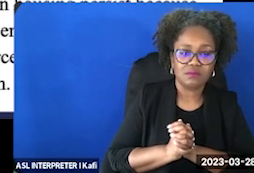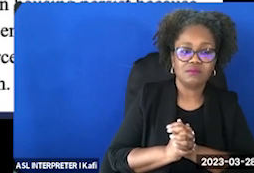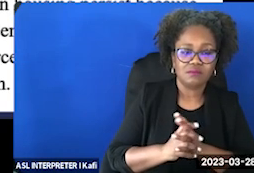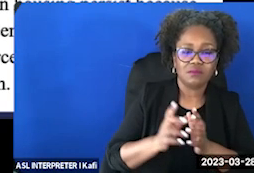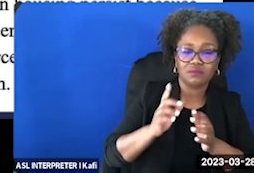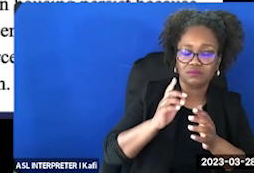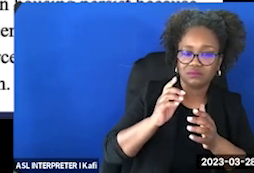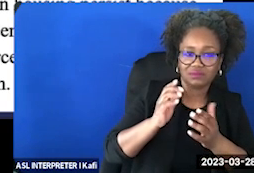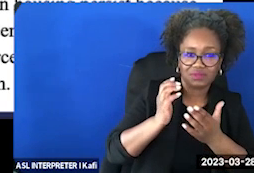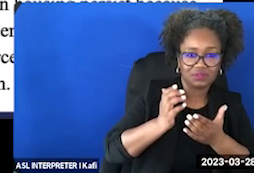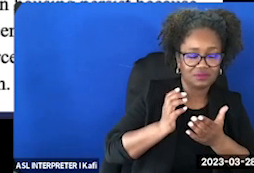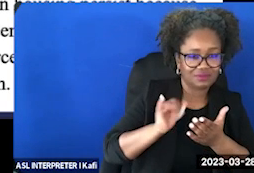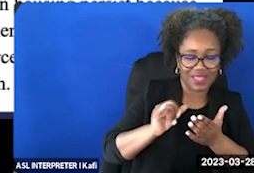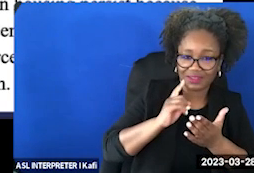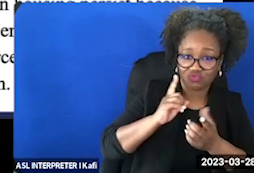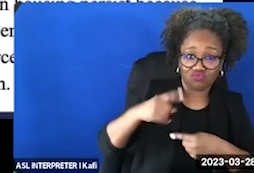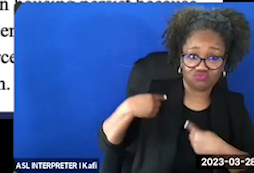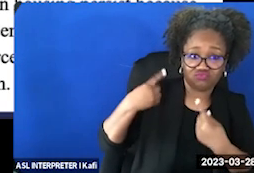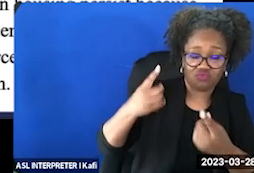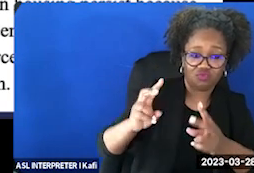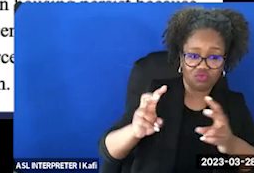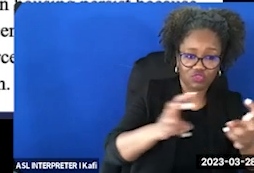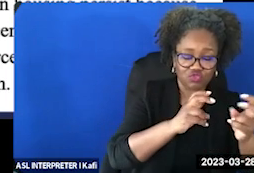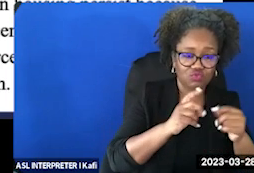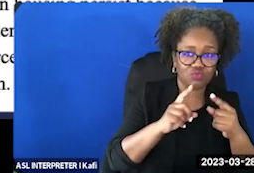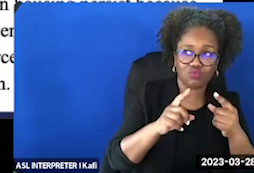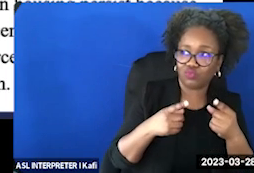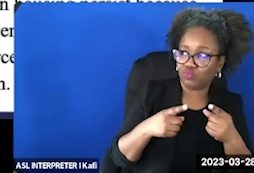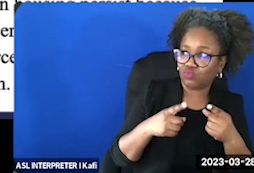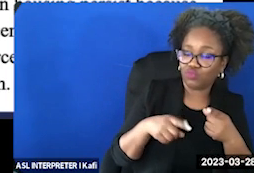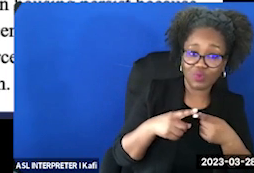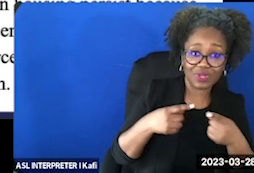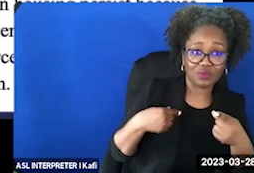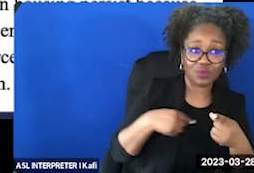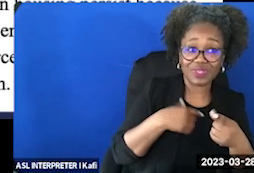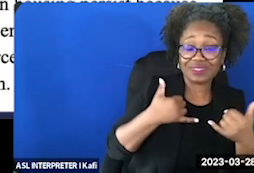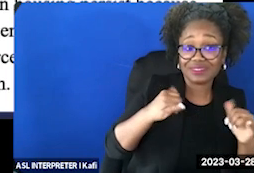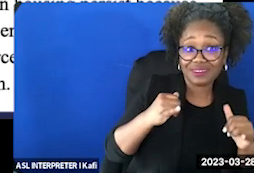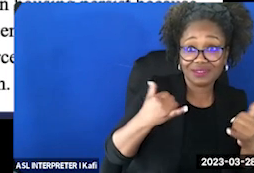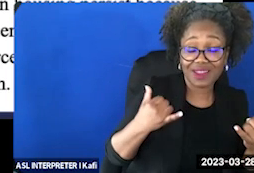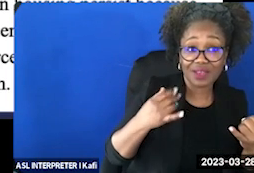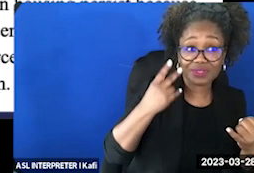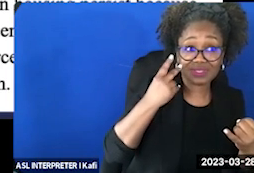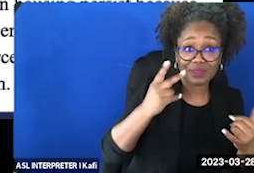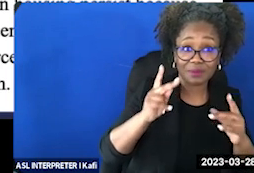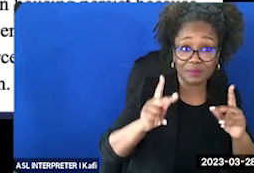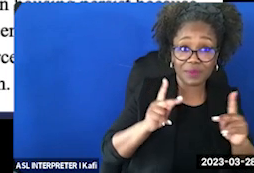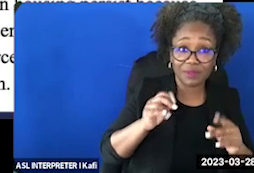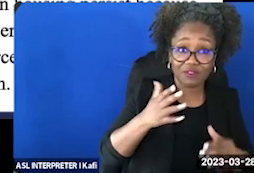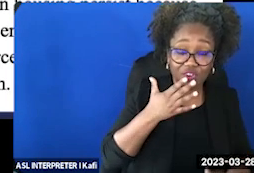Debbie Stine, Science & Technology Policy Academy: that we still have. You know, people of color who are having challenges with persistent